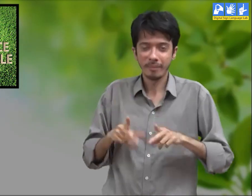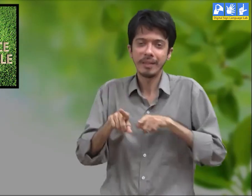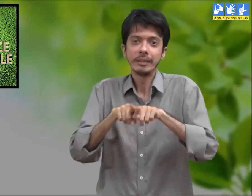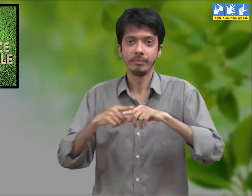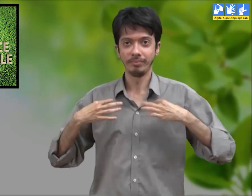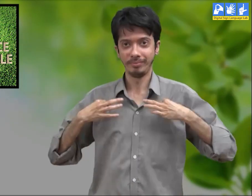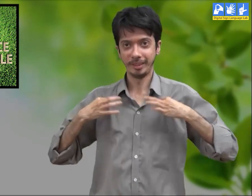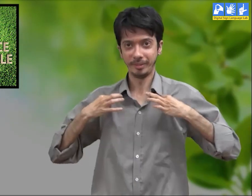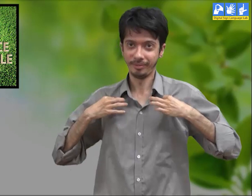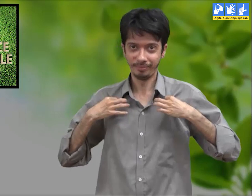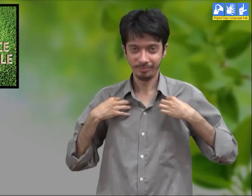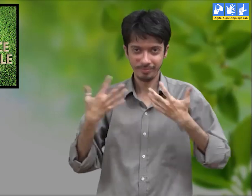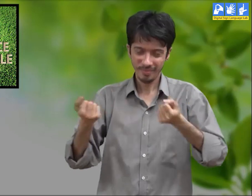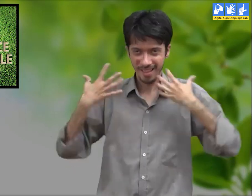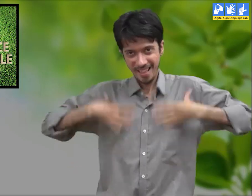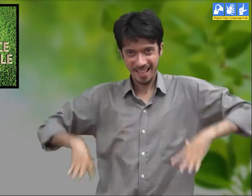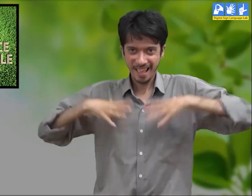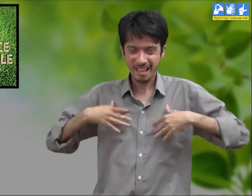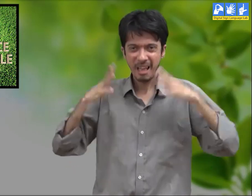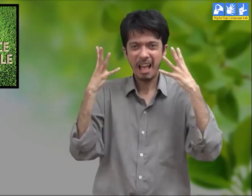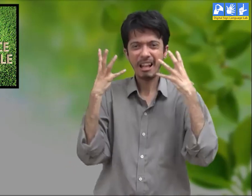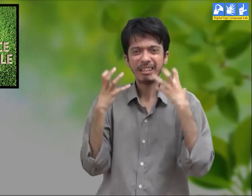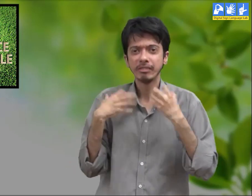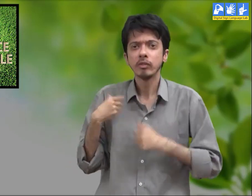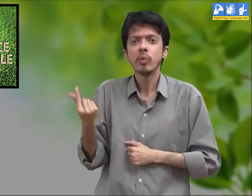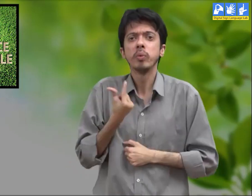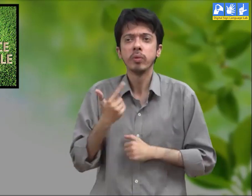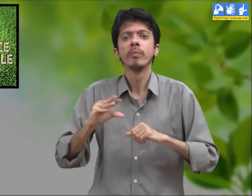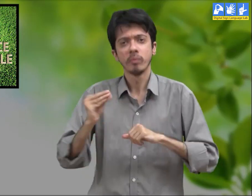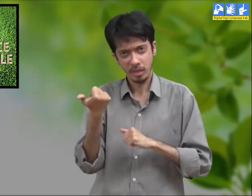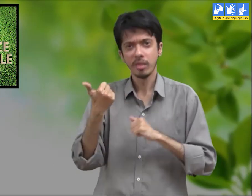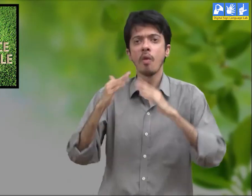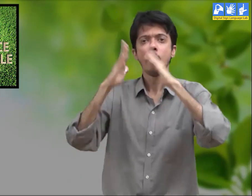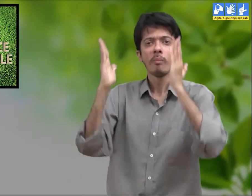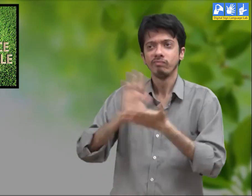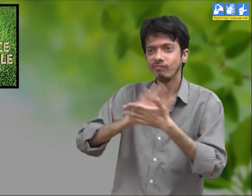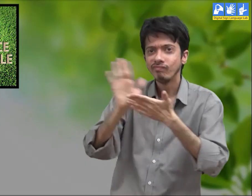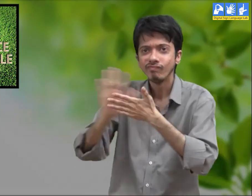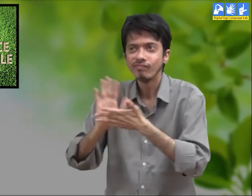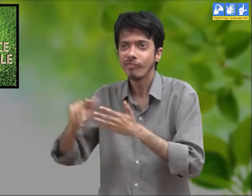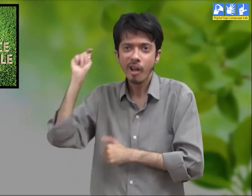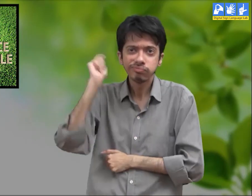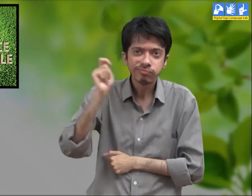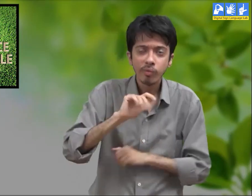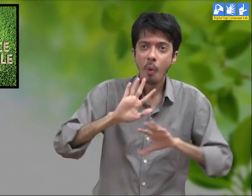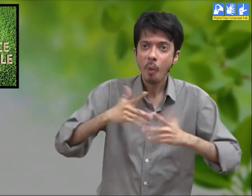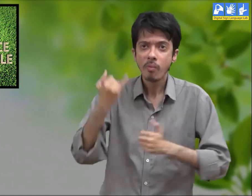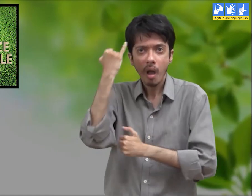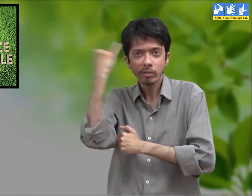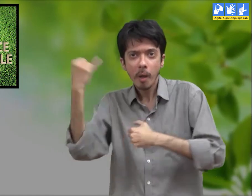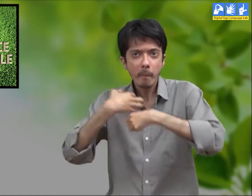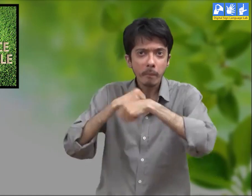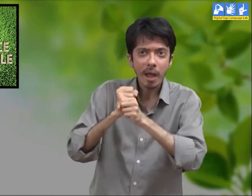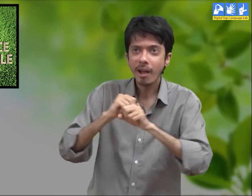And reuse for example using old clothes for dusting and cleaning the house